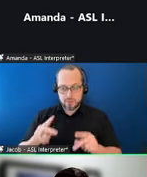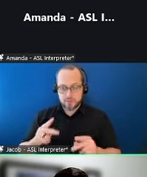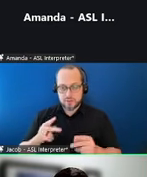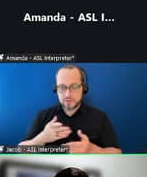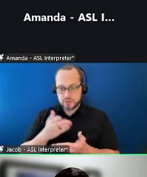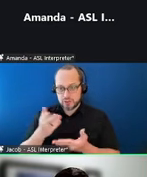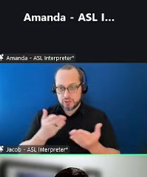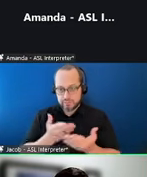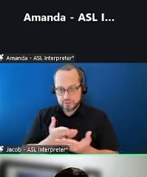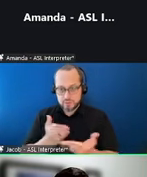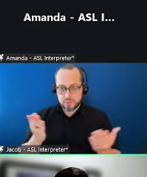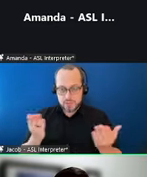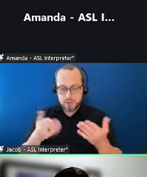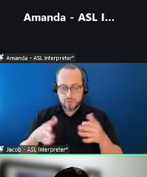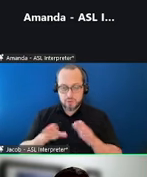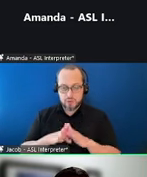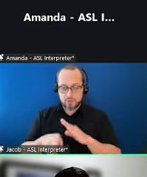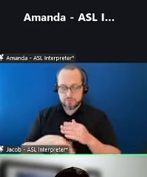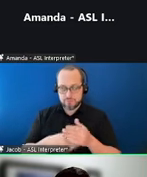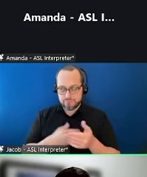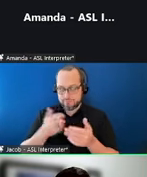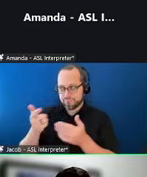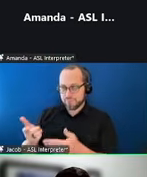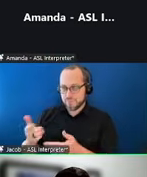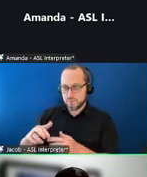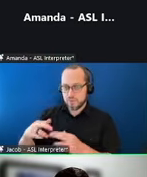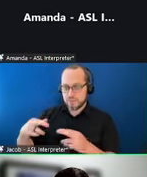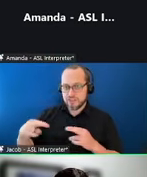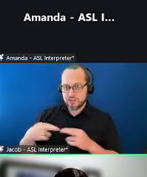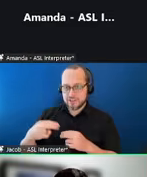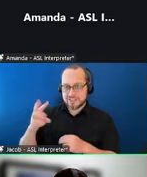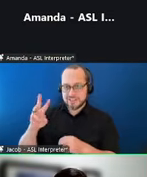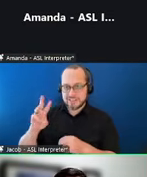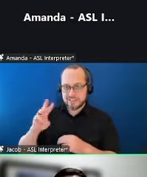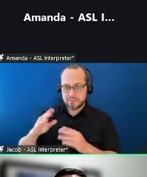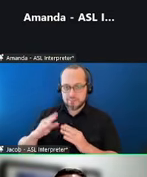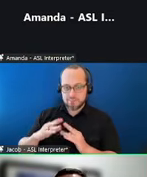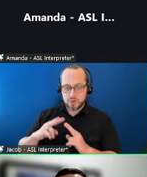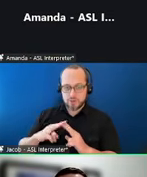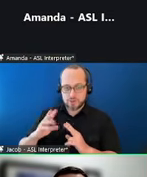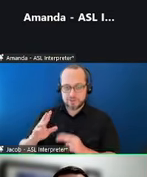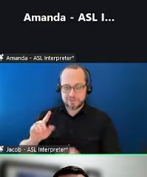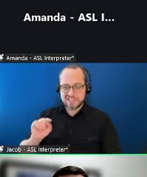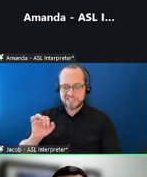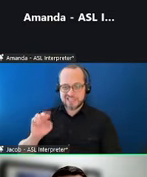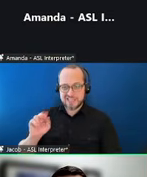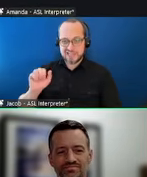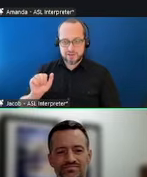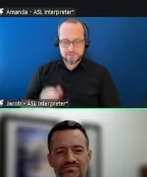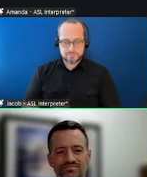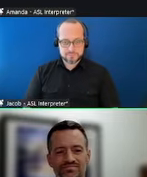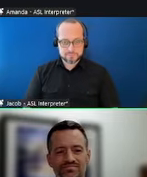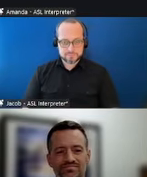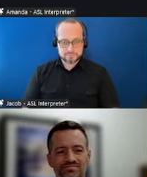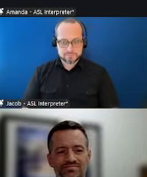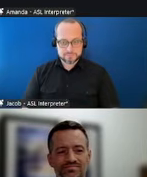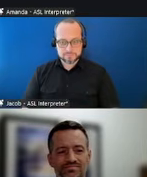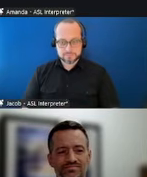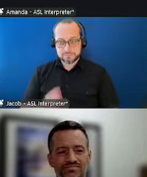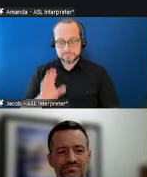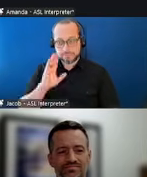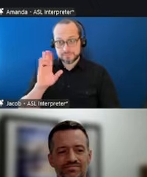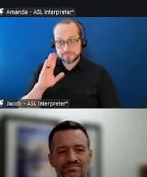I'll close and I'll hand it to our region six partners. Tina. Hey, I'm Pam Cowen and I'm